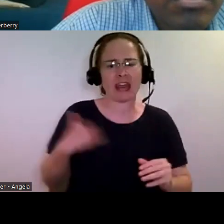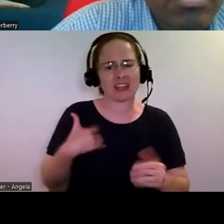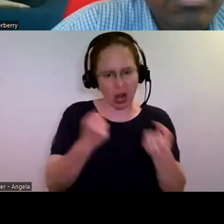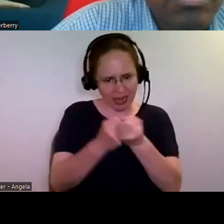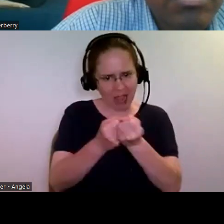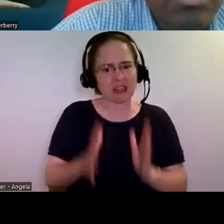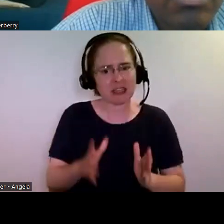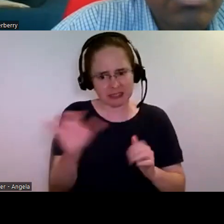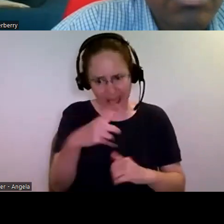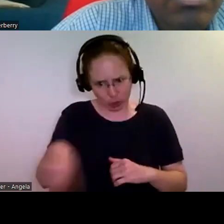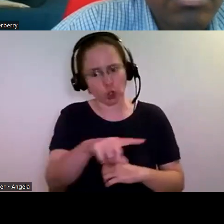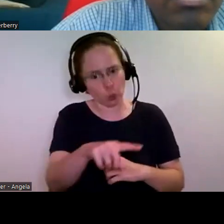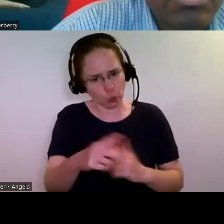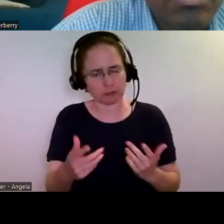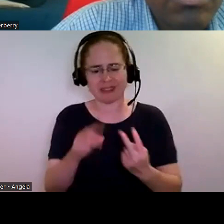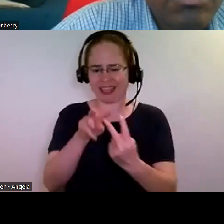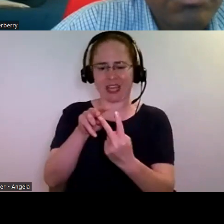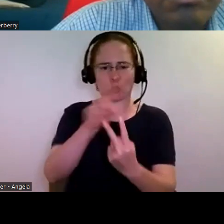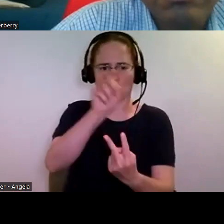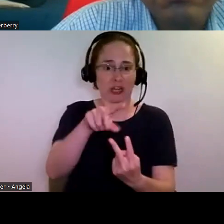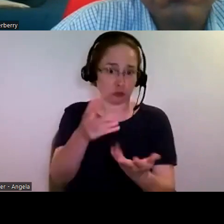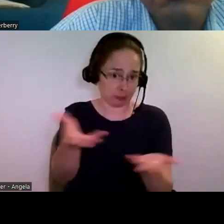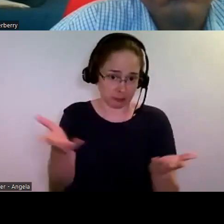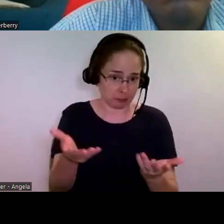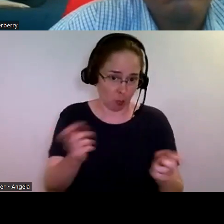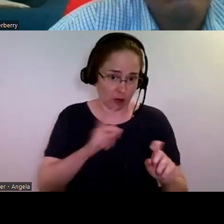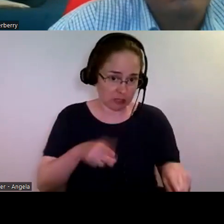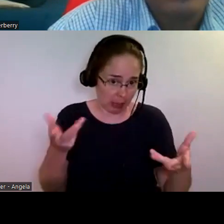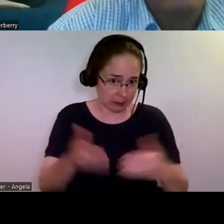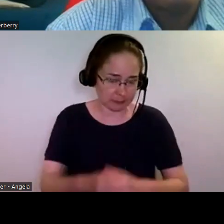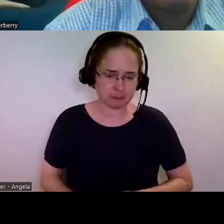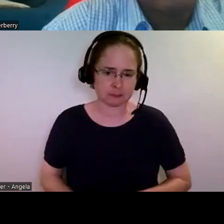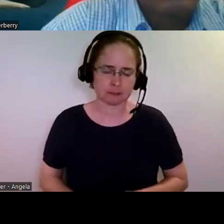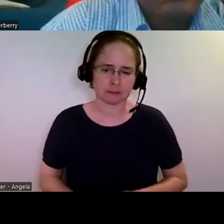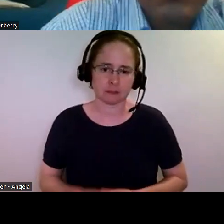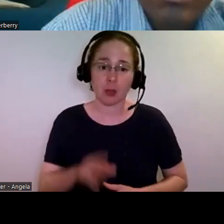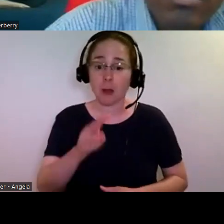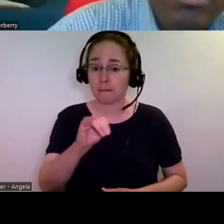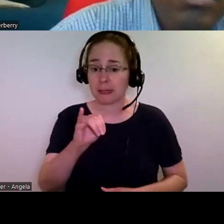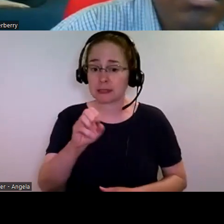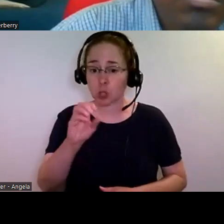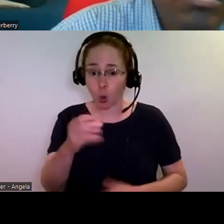space? So, either one that if folks want to respond to. Miso, anything to start us off?